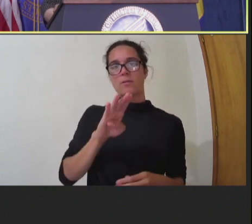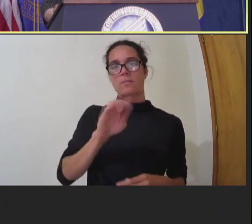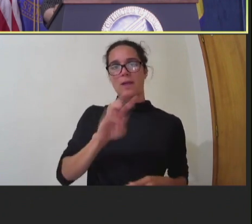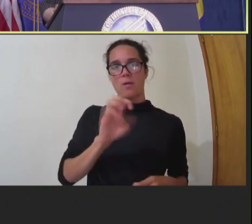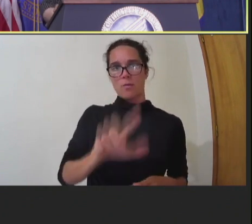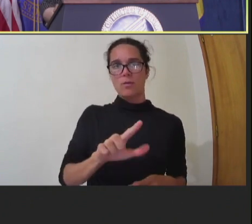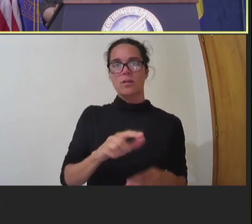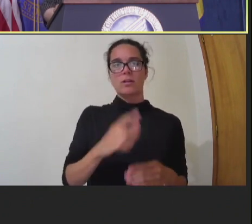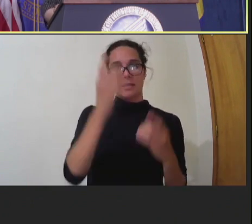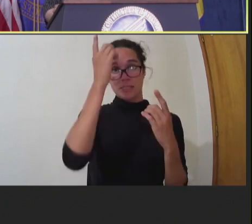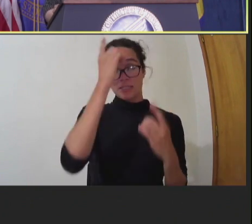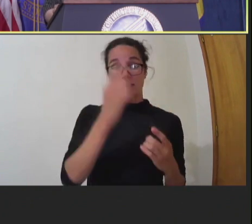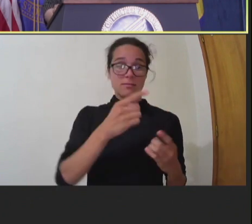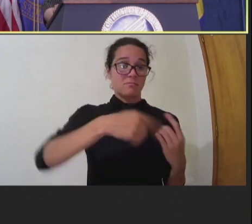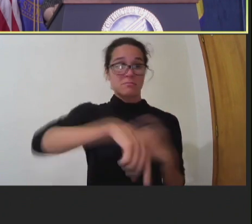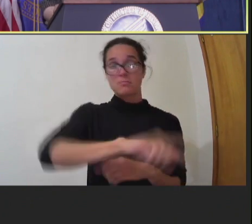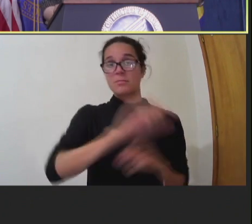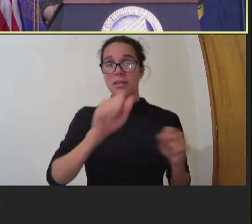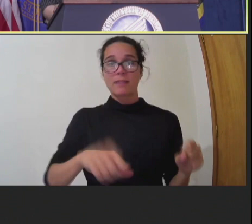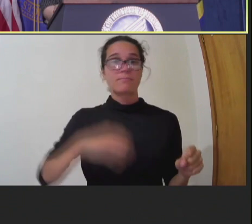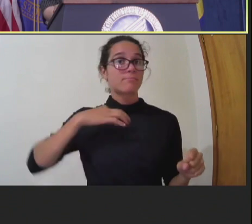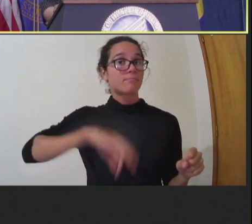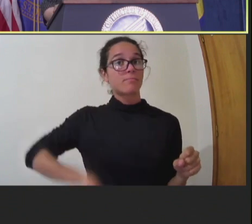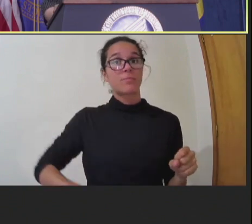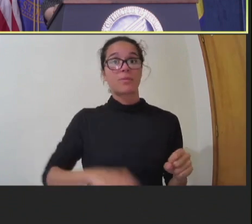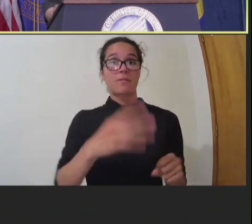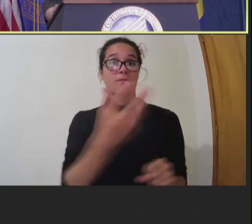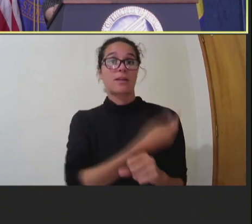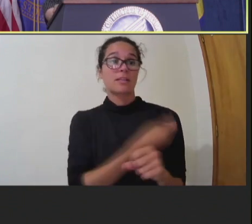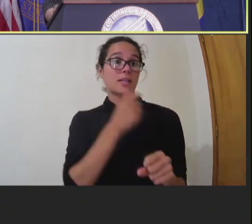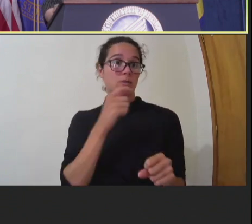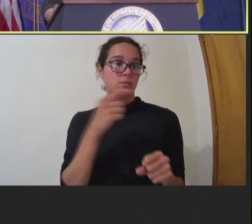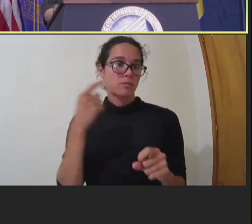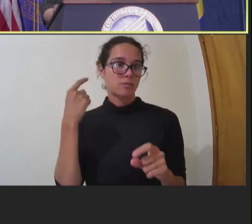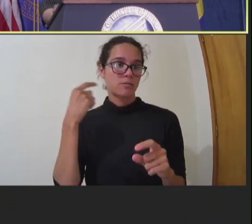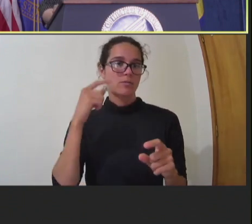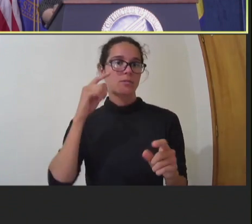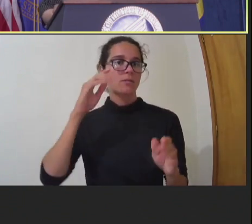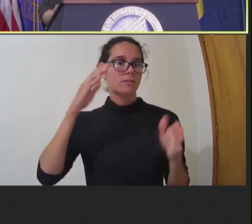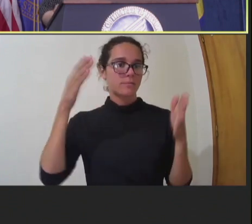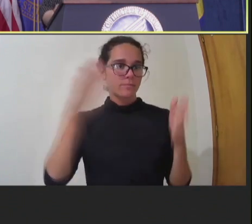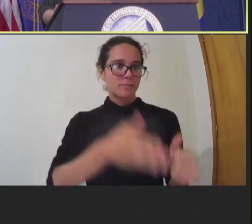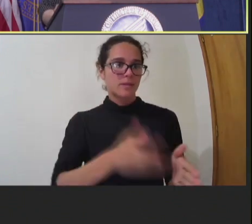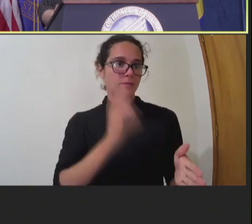from a vaccine to target that risk factor and to prevent cancer in those individuals.